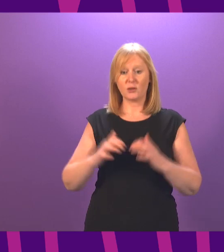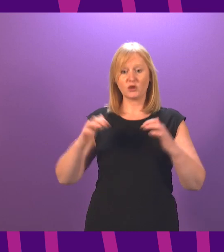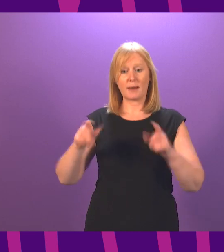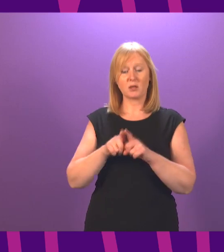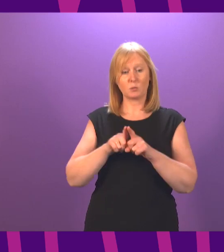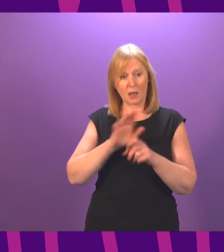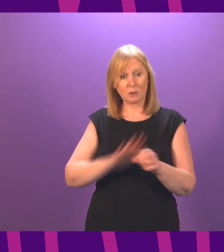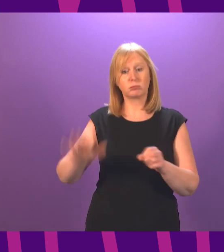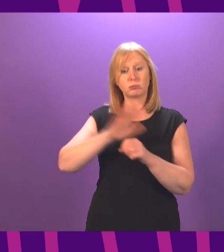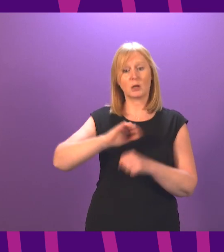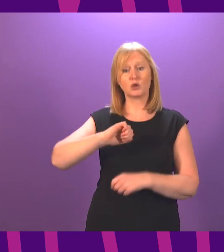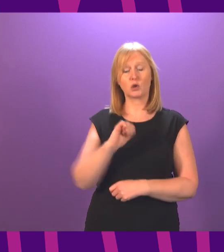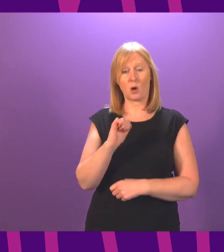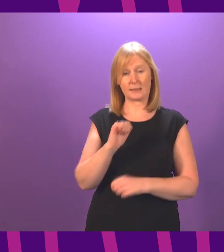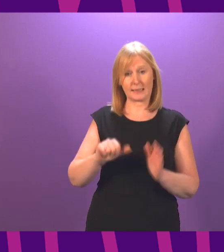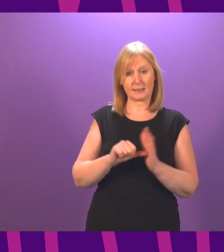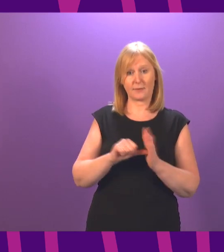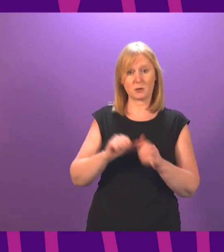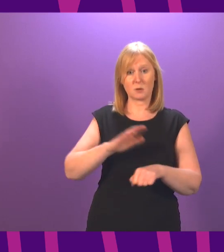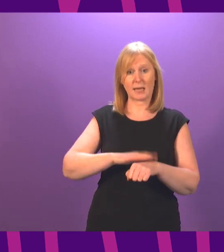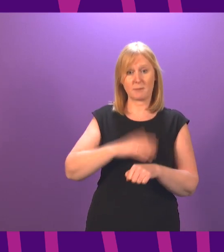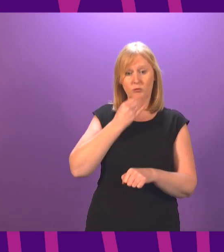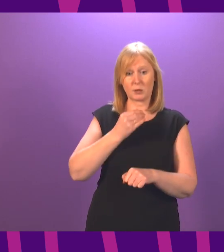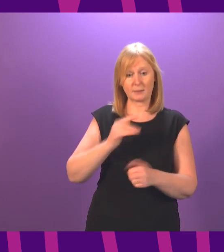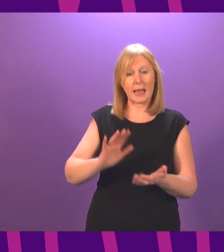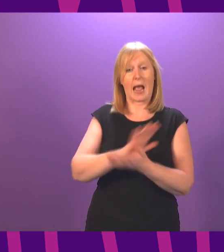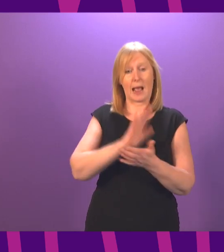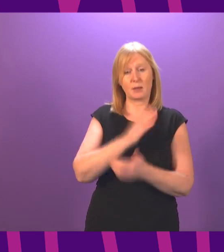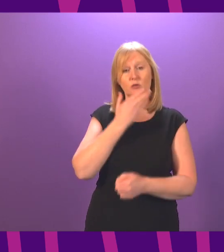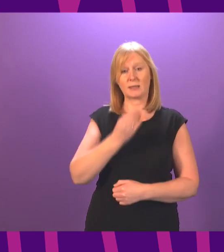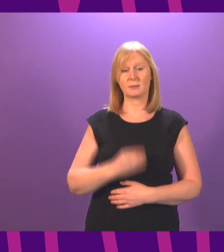and everybody across Scotland at this very difficult Christmas the happiest one possible.